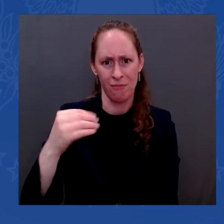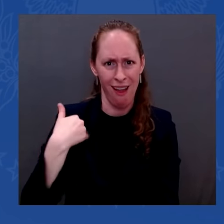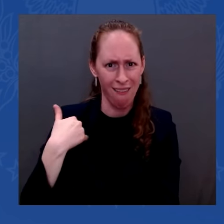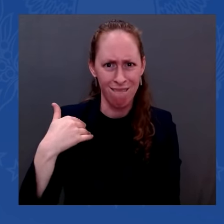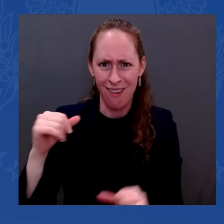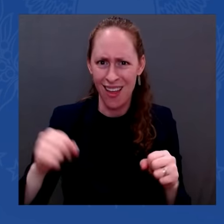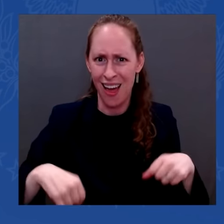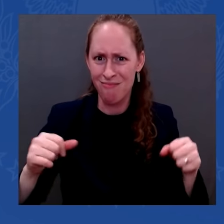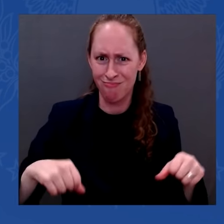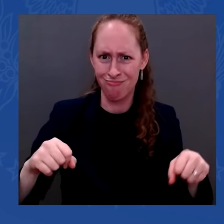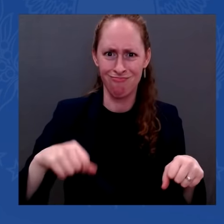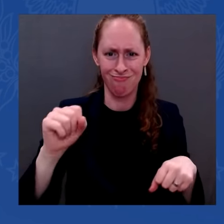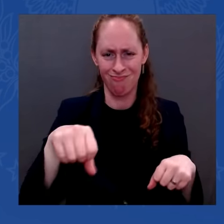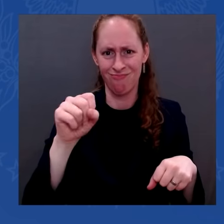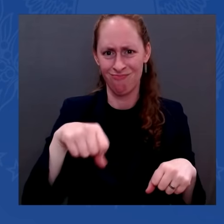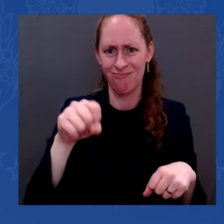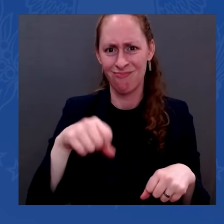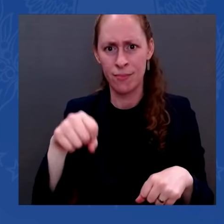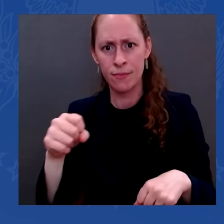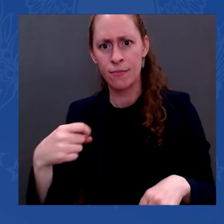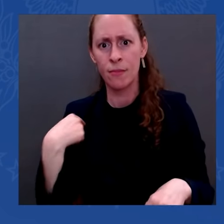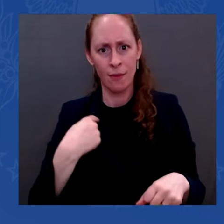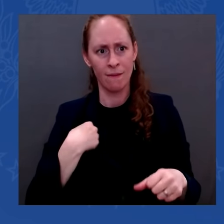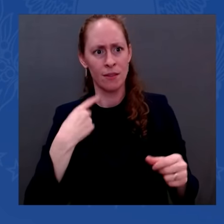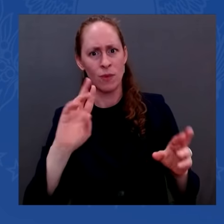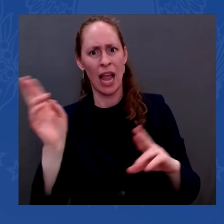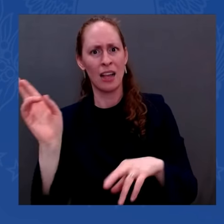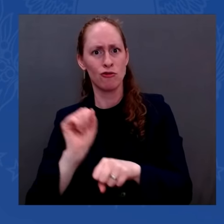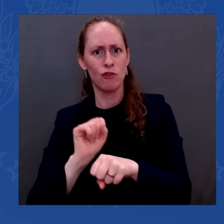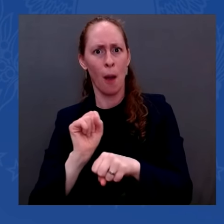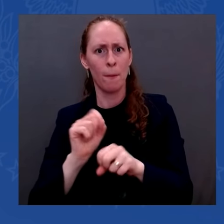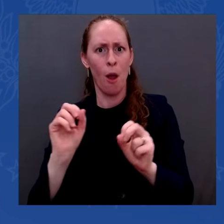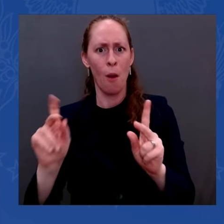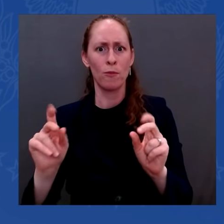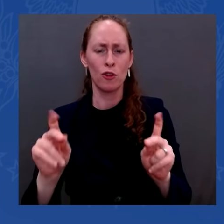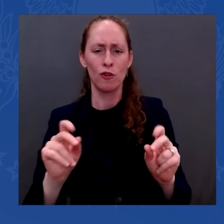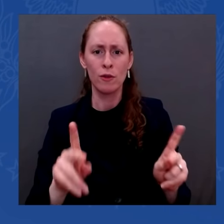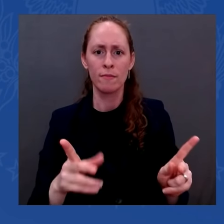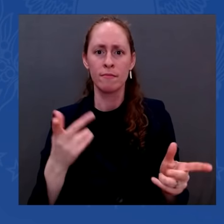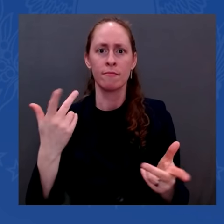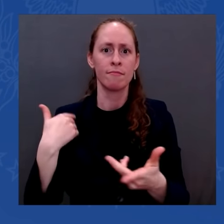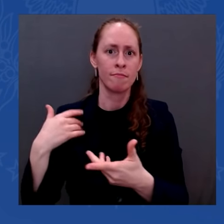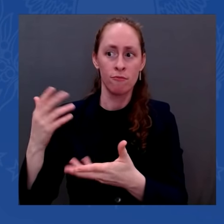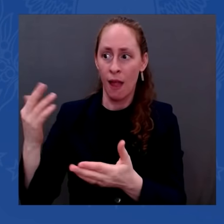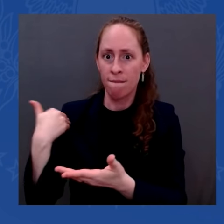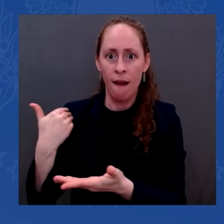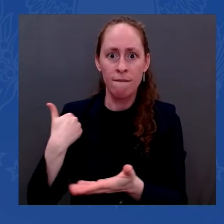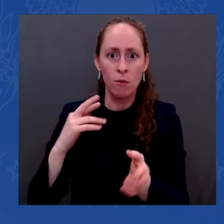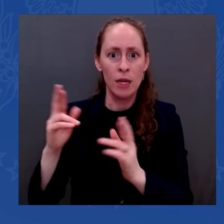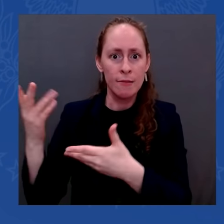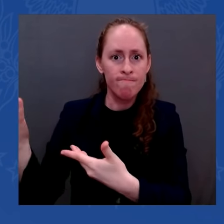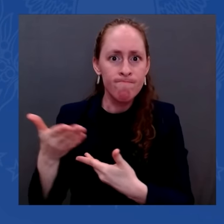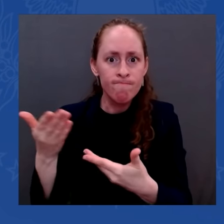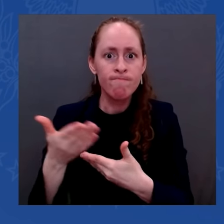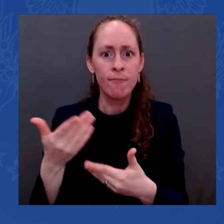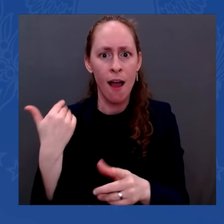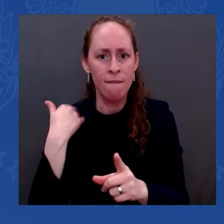as many of the supply chain elements as possible. But if I look at my community and I see that when there's a high wind,